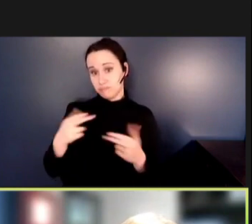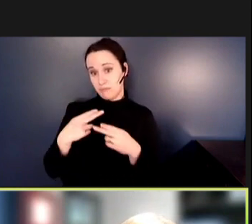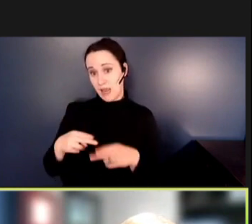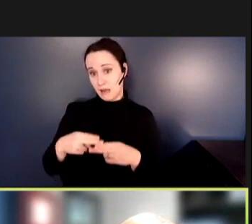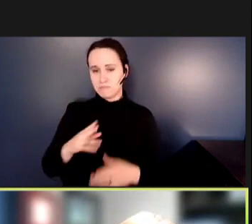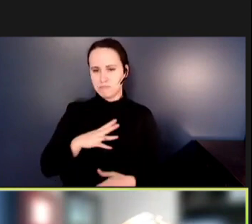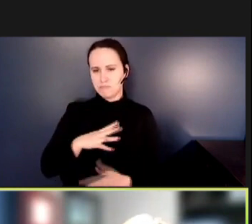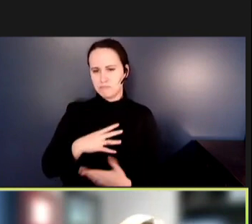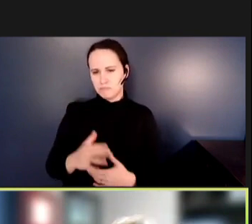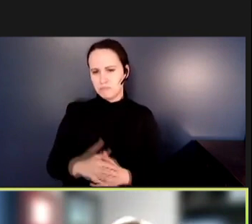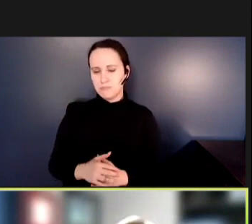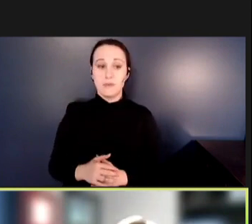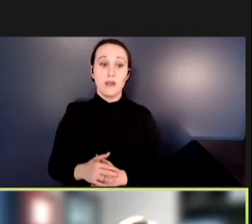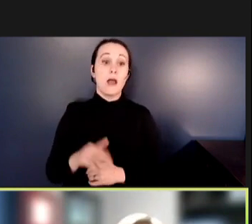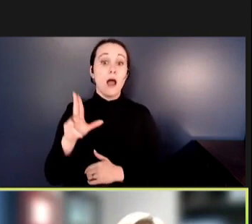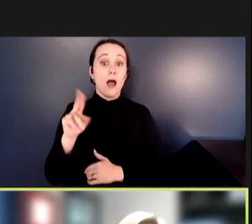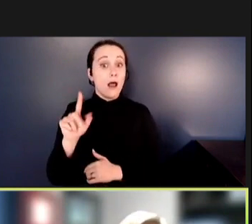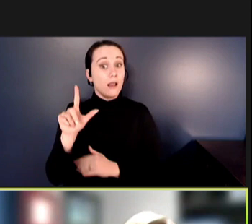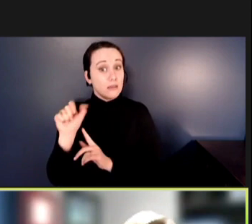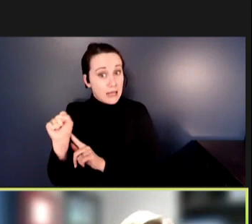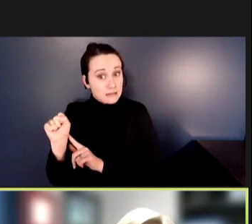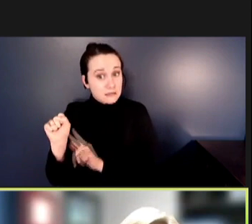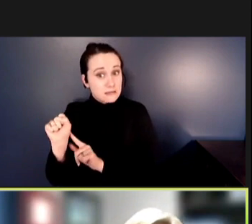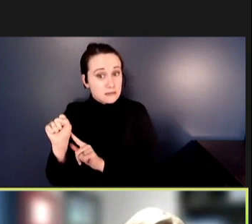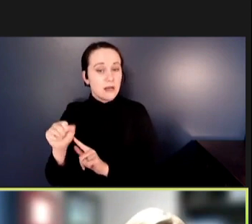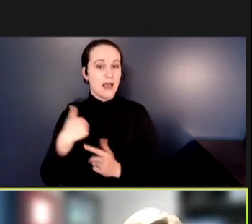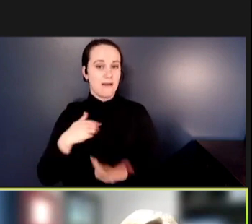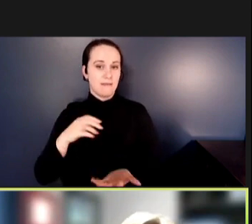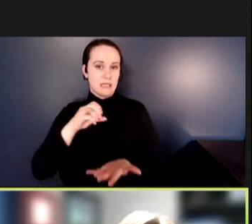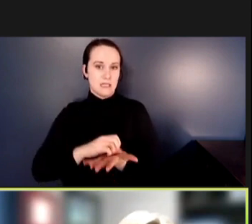So unless there is, of course, a documented anaphylactic reaction,